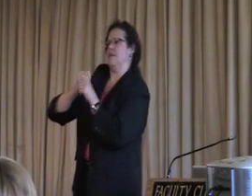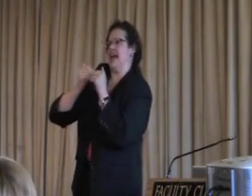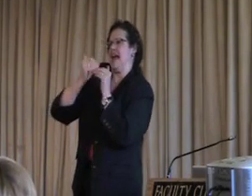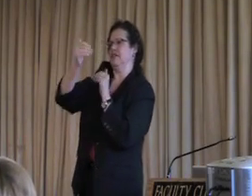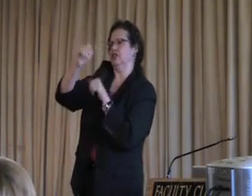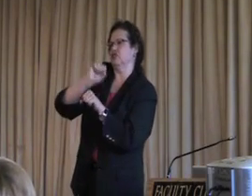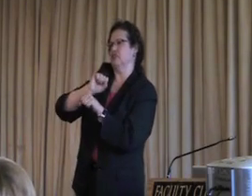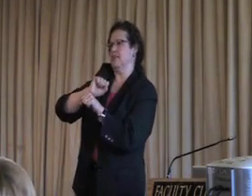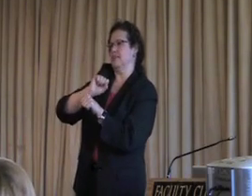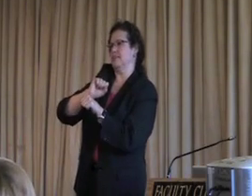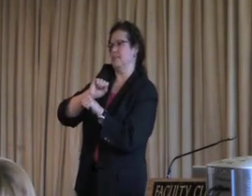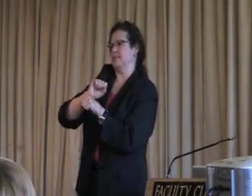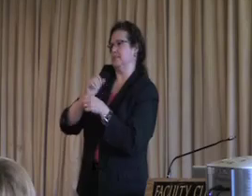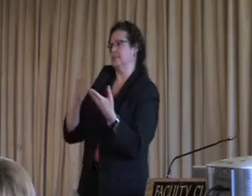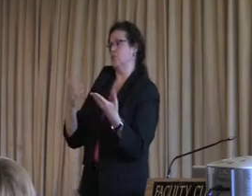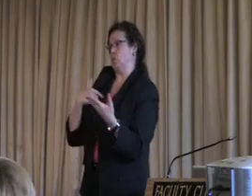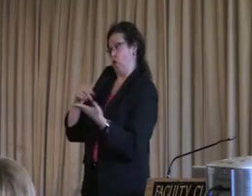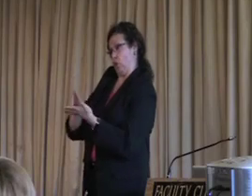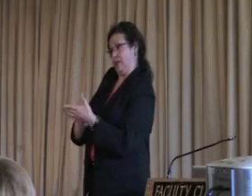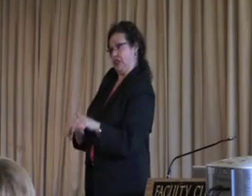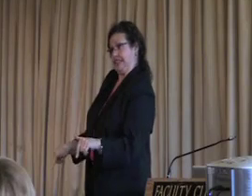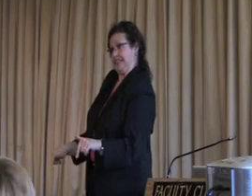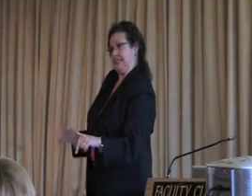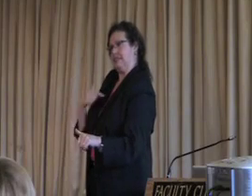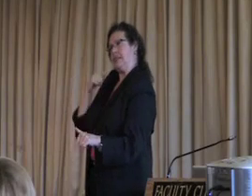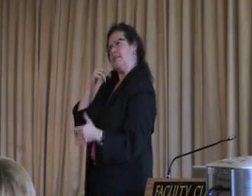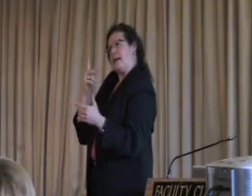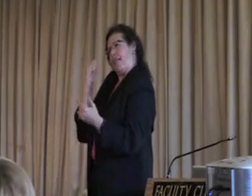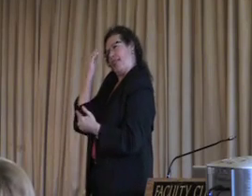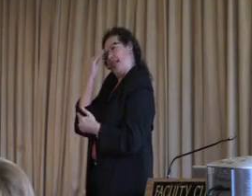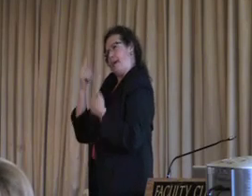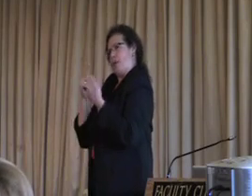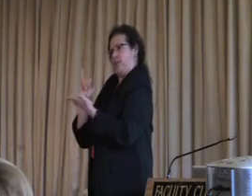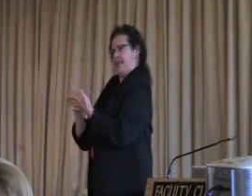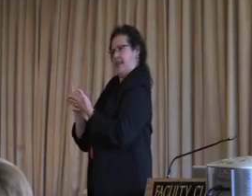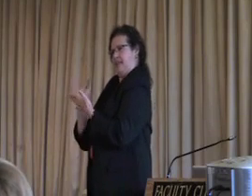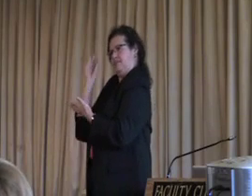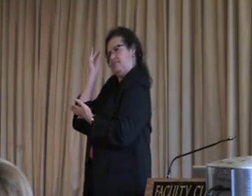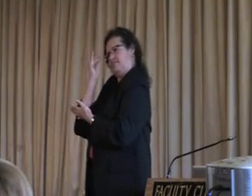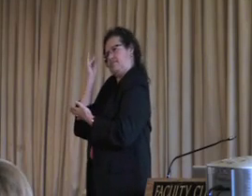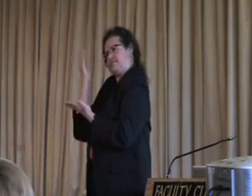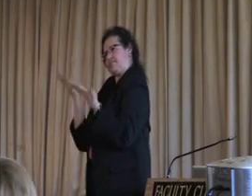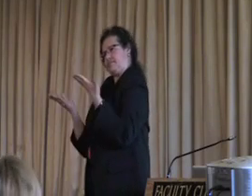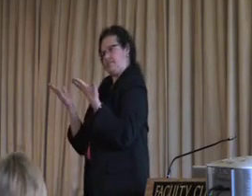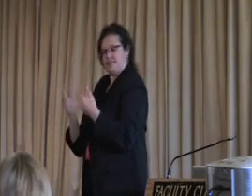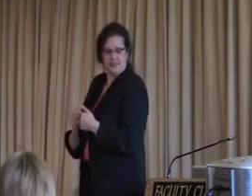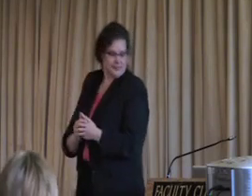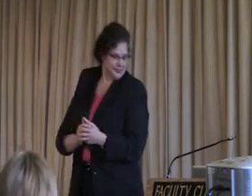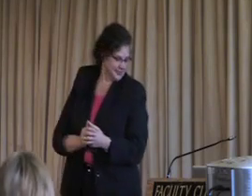and most of them have jobs immediately after graduating. And I think maybe the university